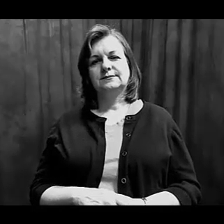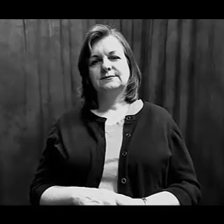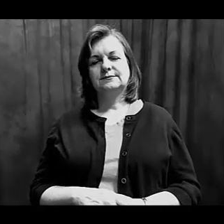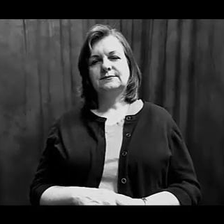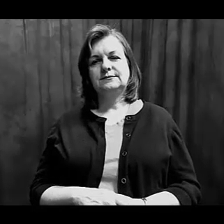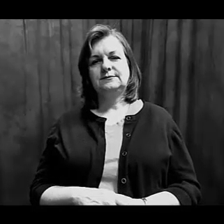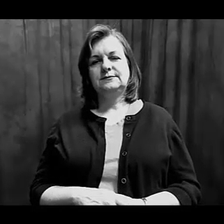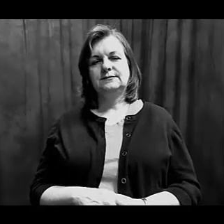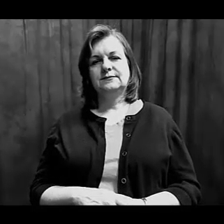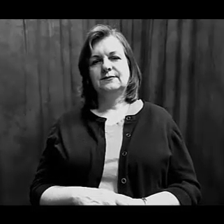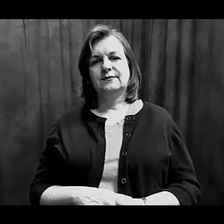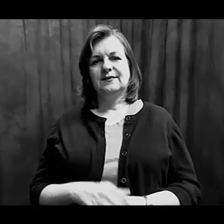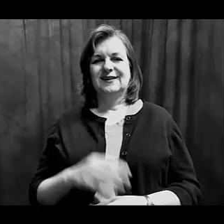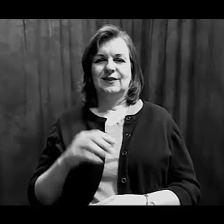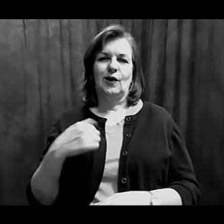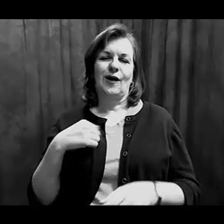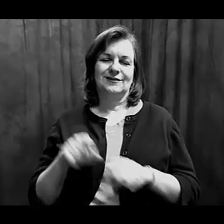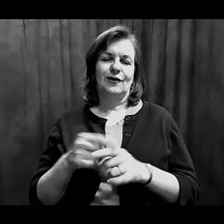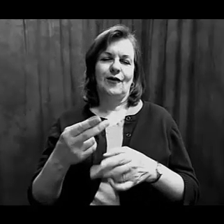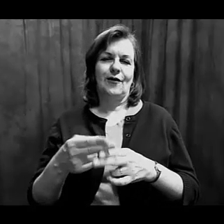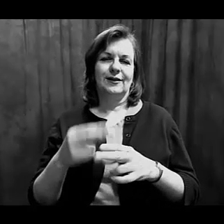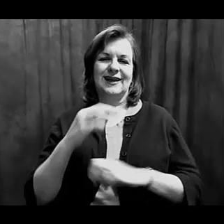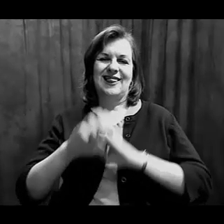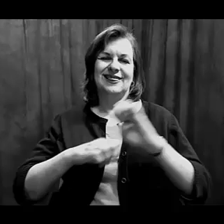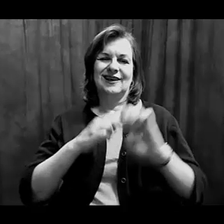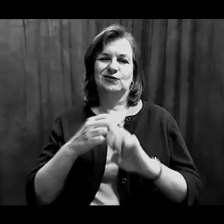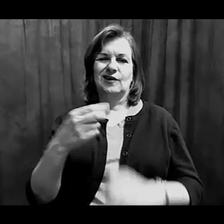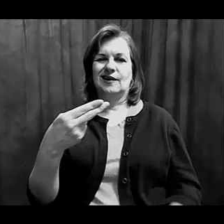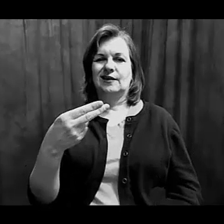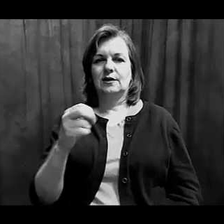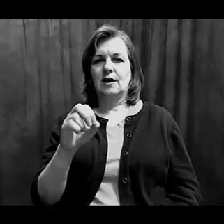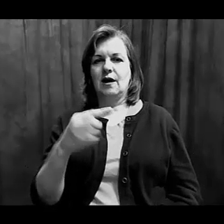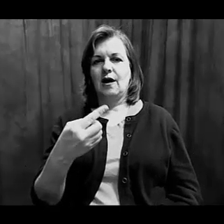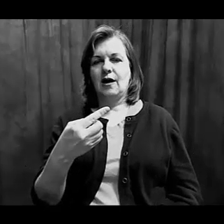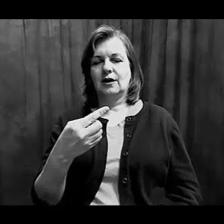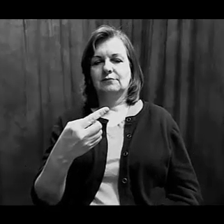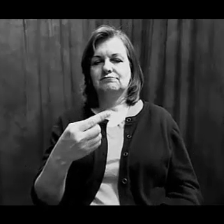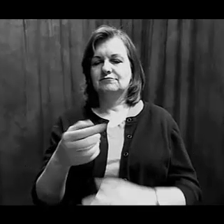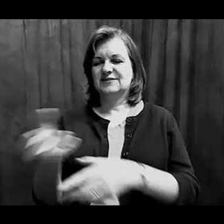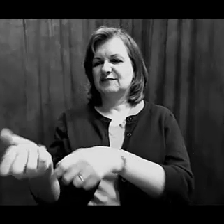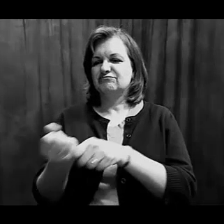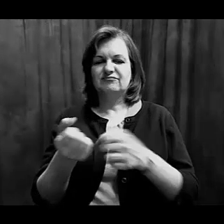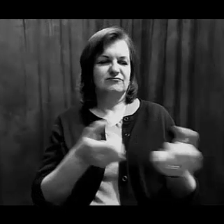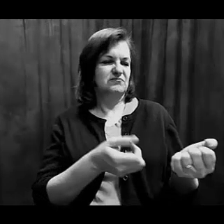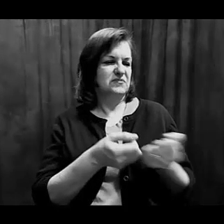so you can associate this as electron hog!!